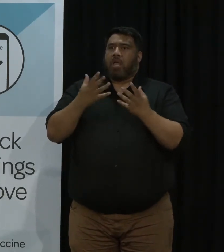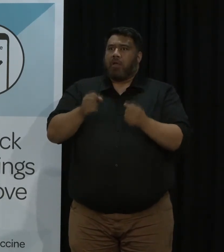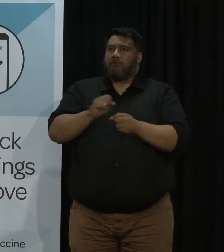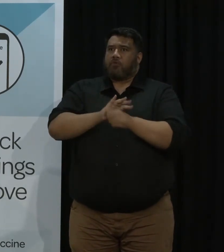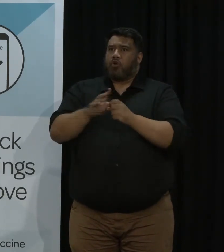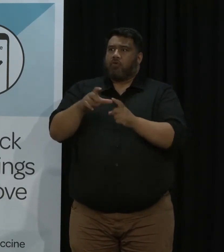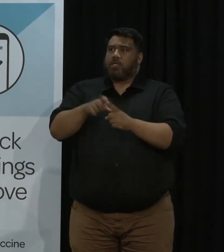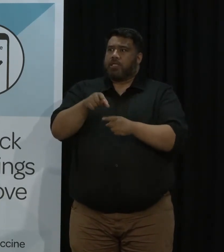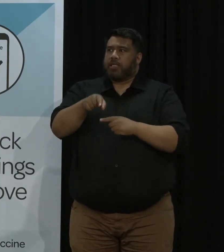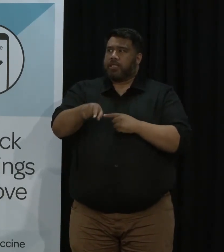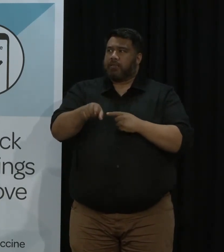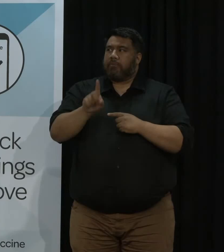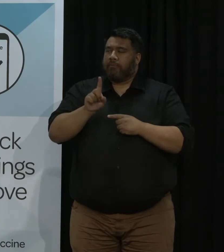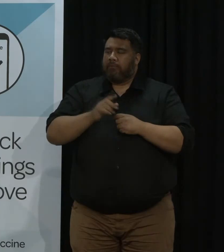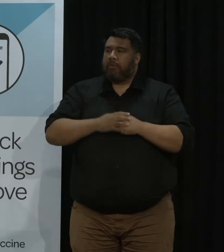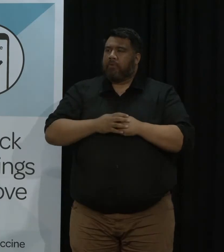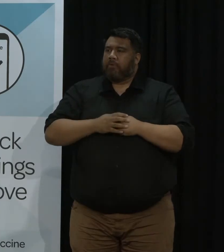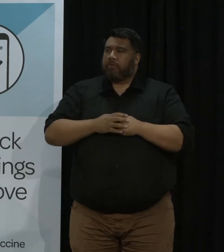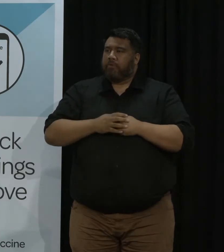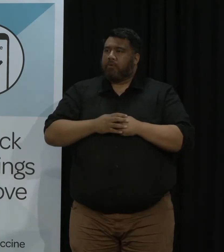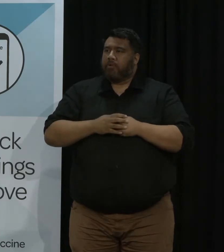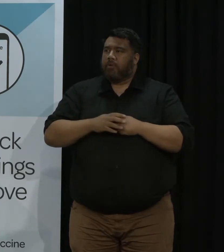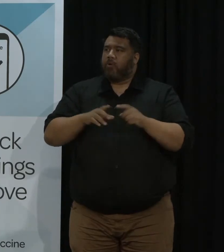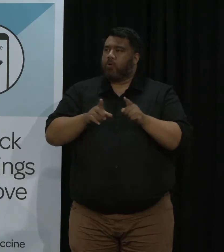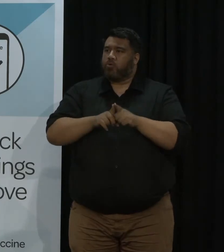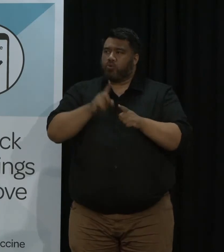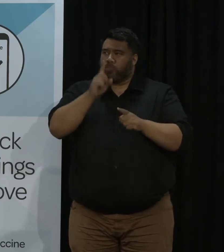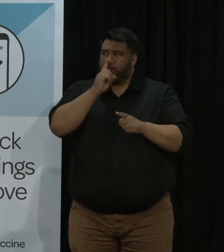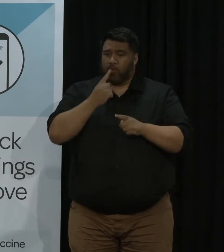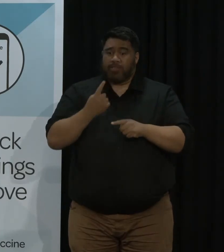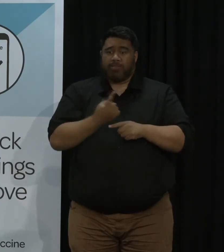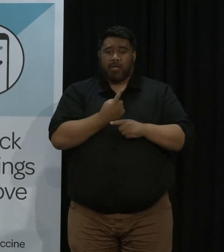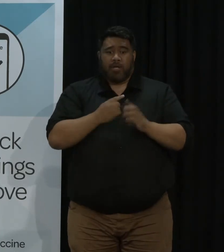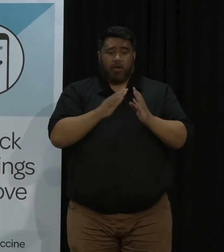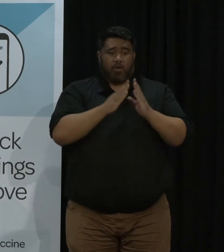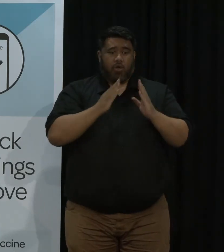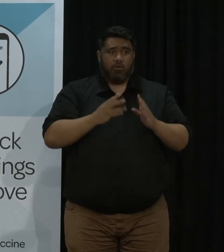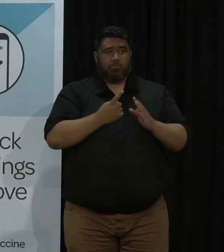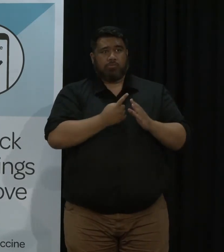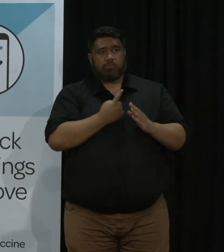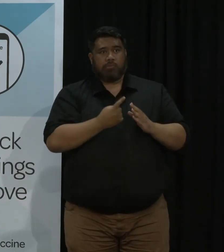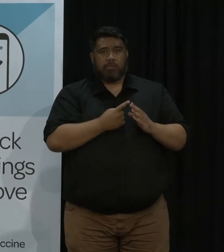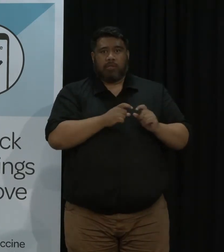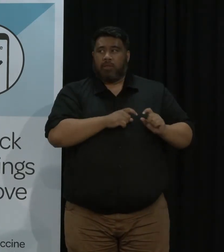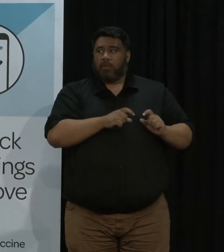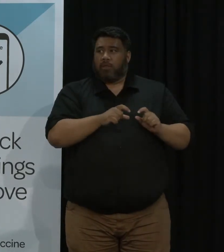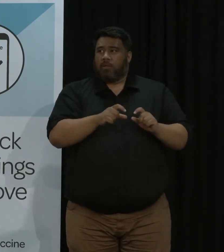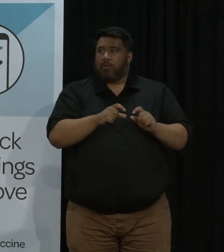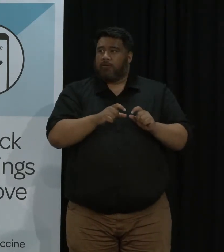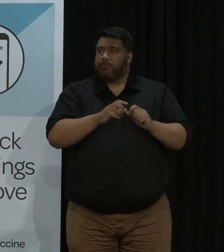travelling on a fright to get